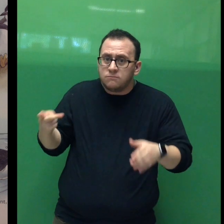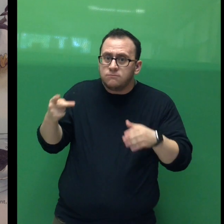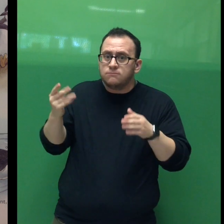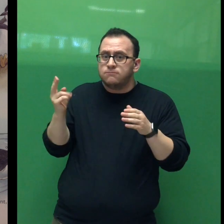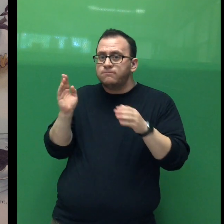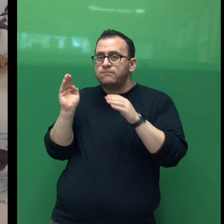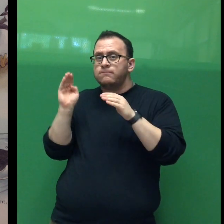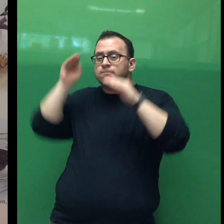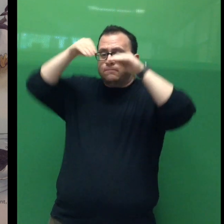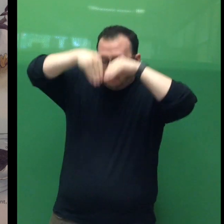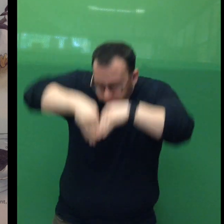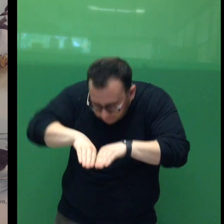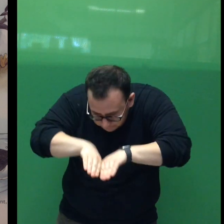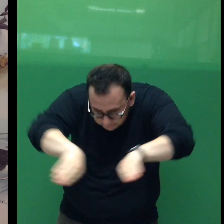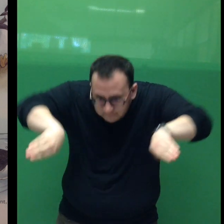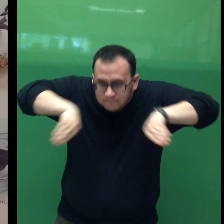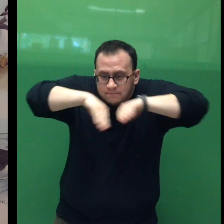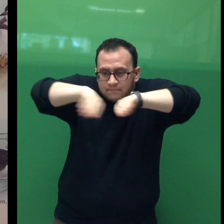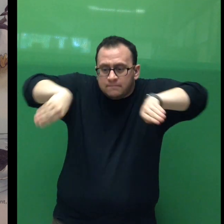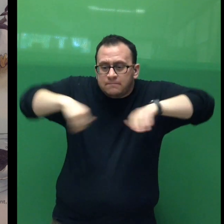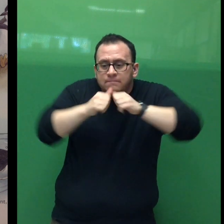Wherever Roy went Silo went too.